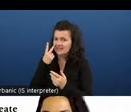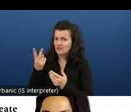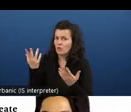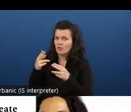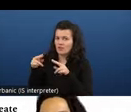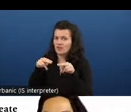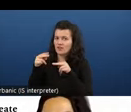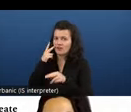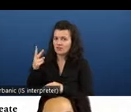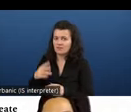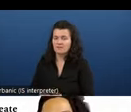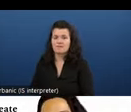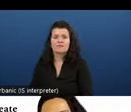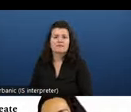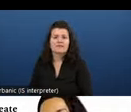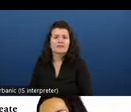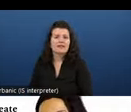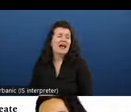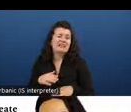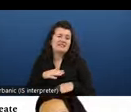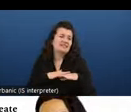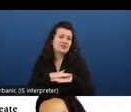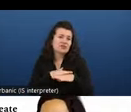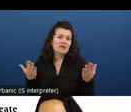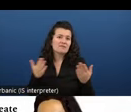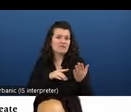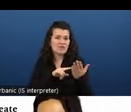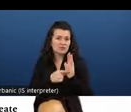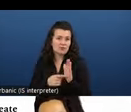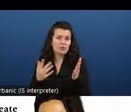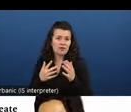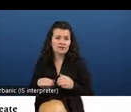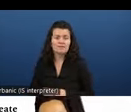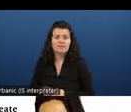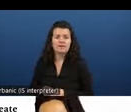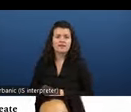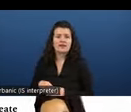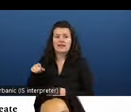show so sorry about that everybody, but ultimately in partnership with the dream house and Pretoria